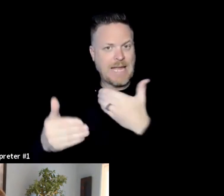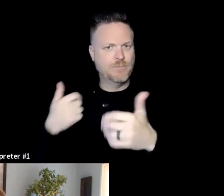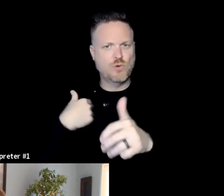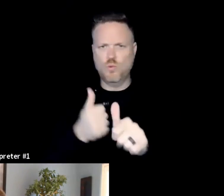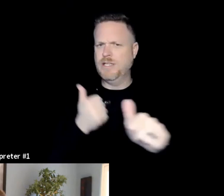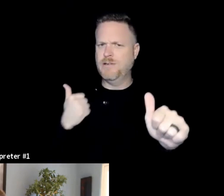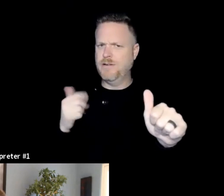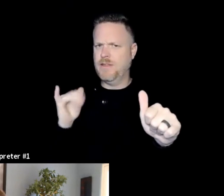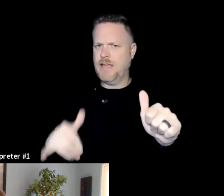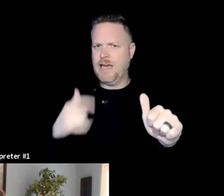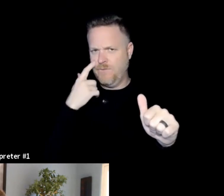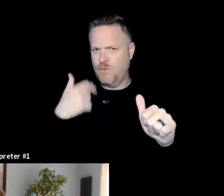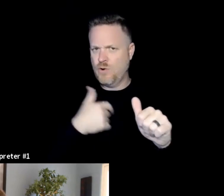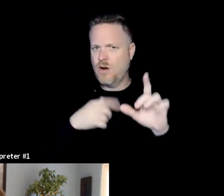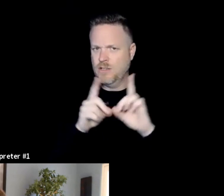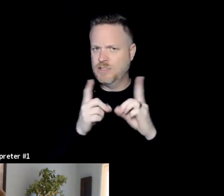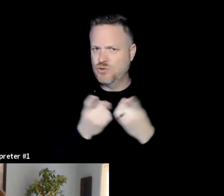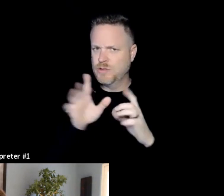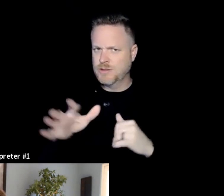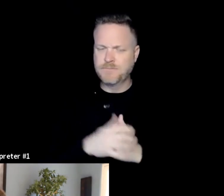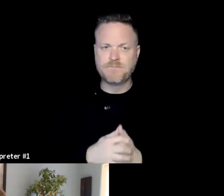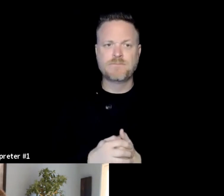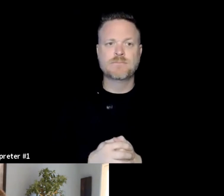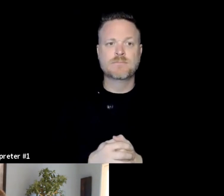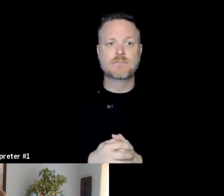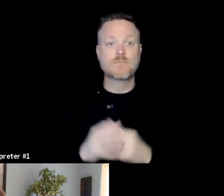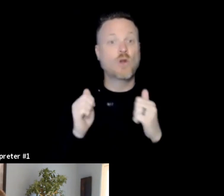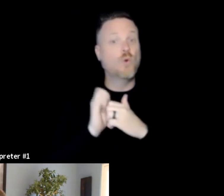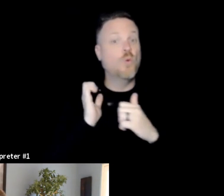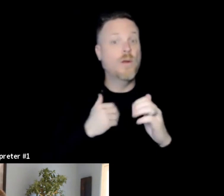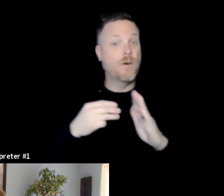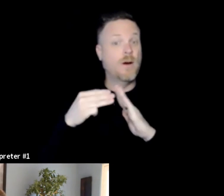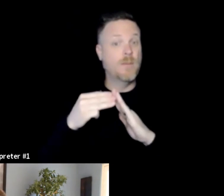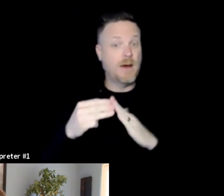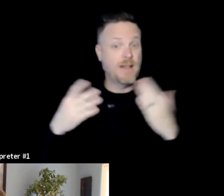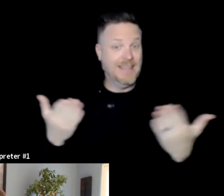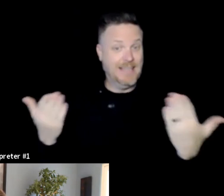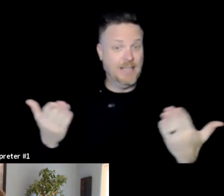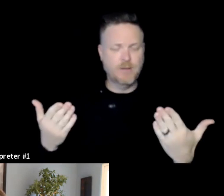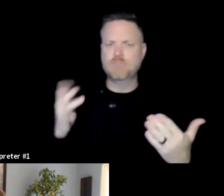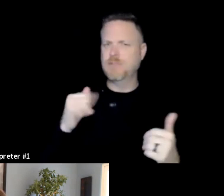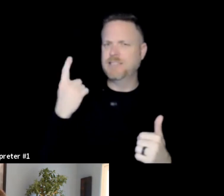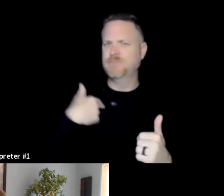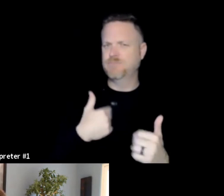our districts. Through our model here, that's what we provide also, like Dave was saying,